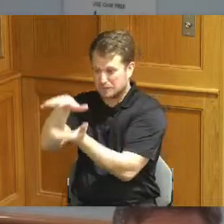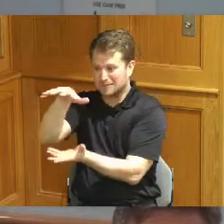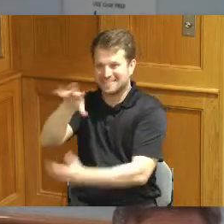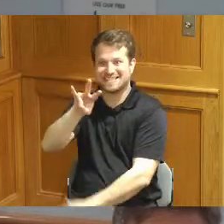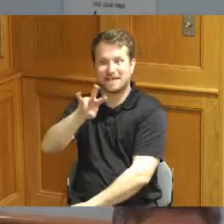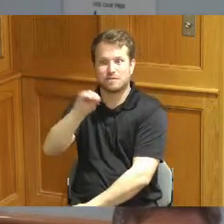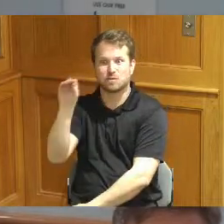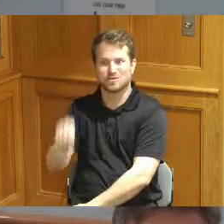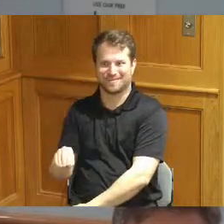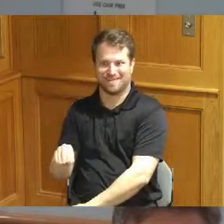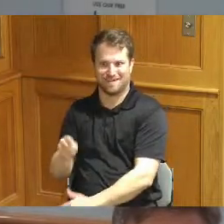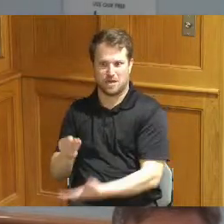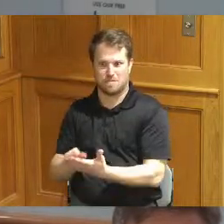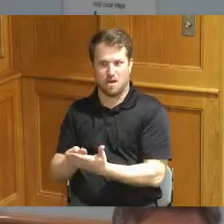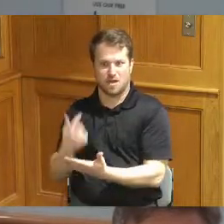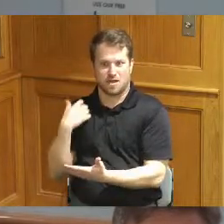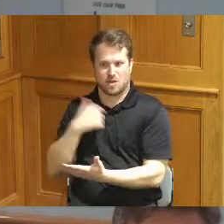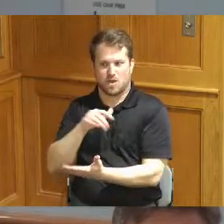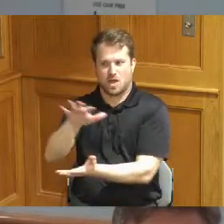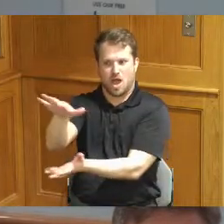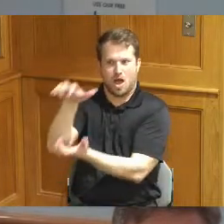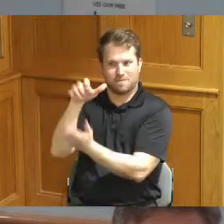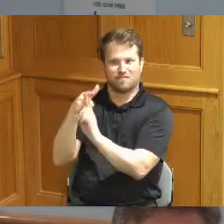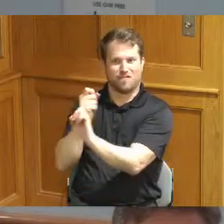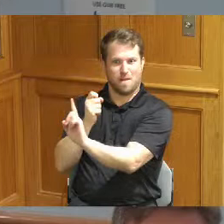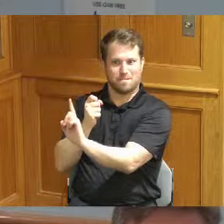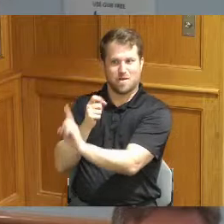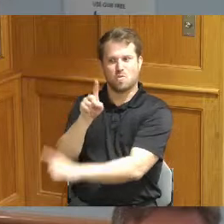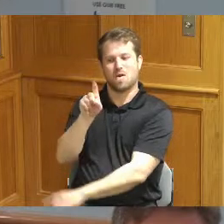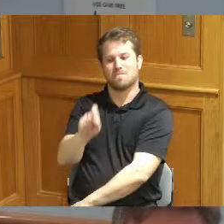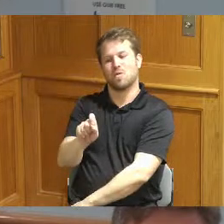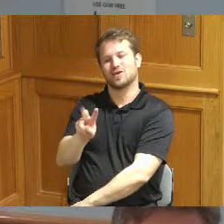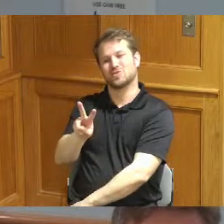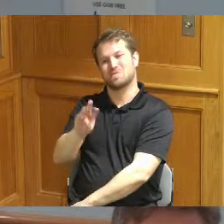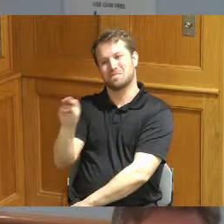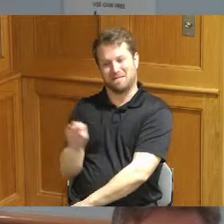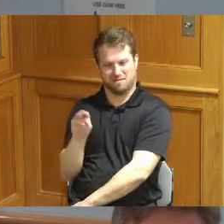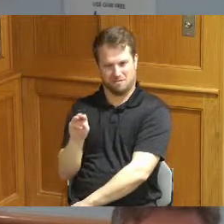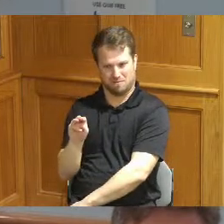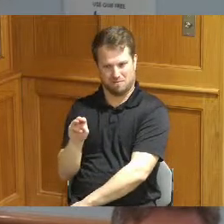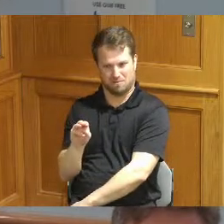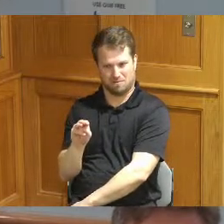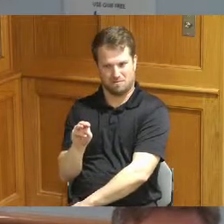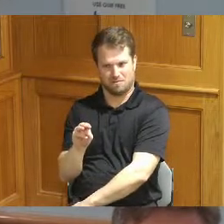of the money we were getting from HUD it was 1.2 million dollars at the time we were only getting